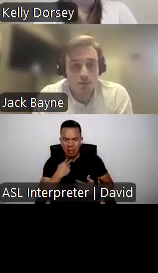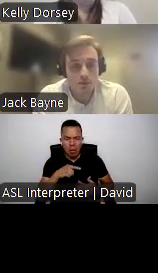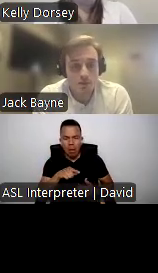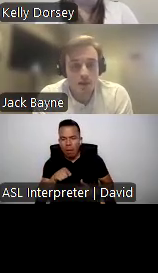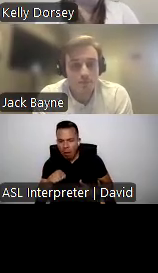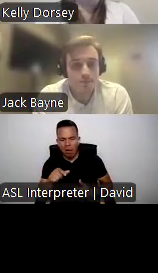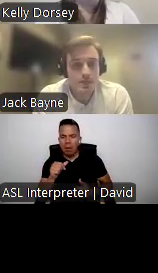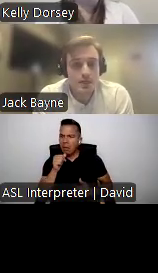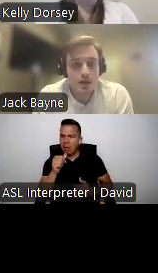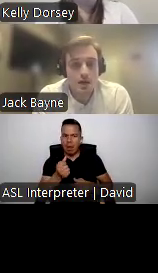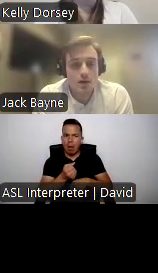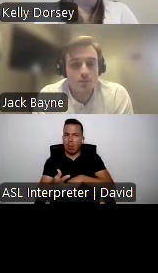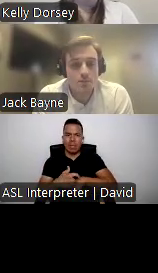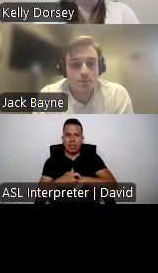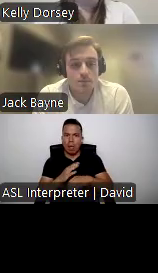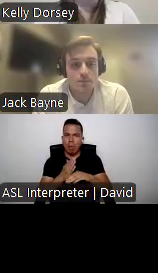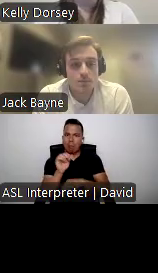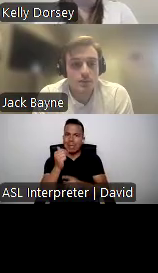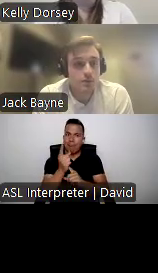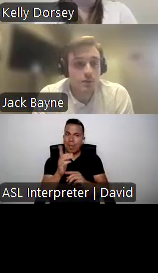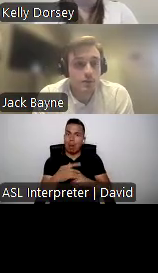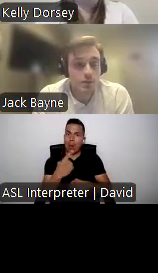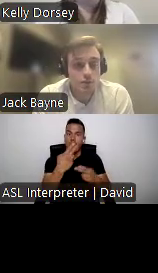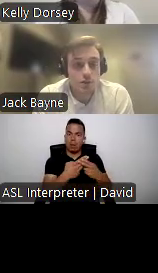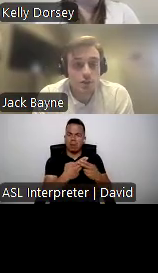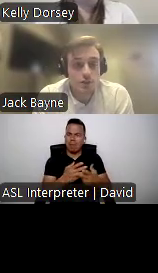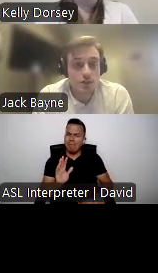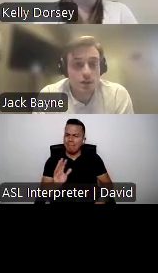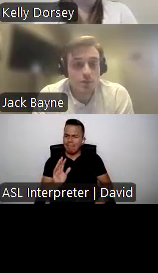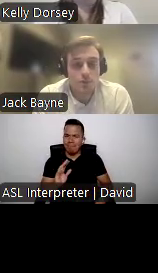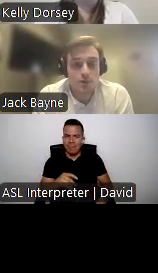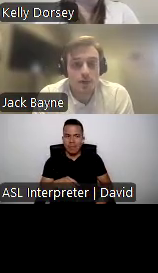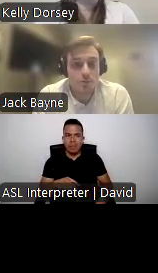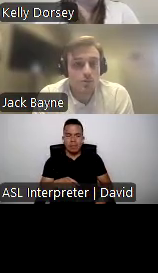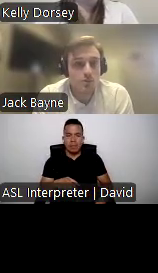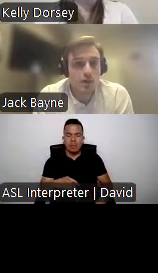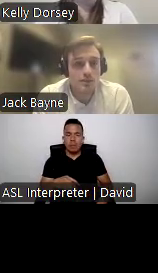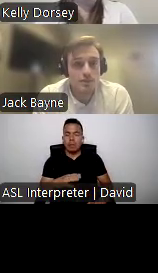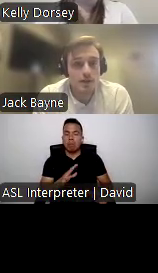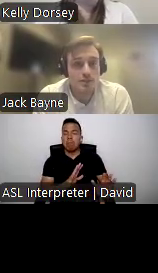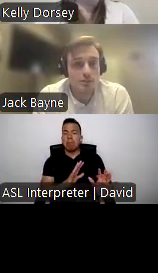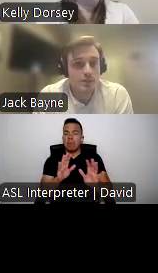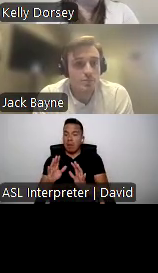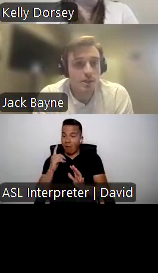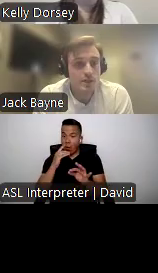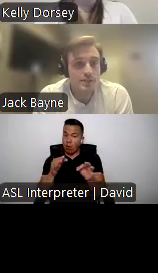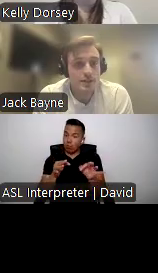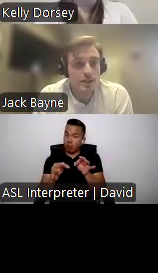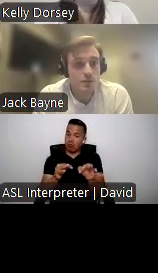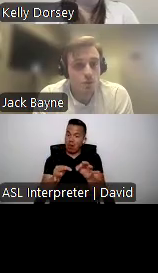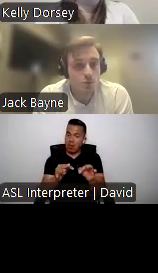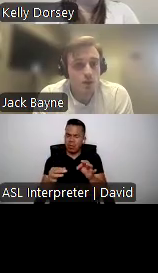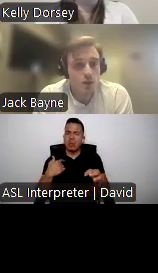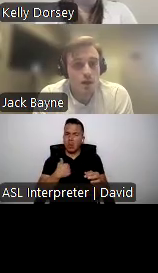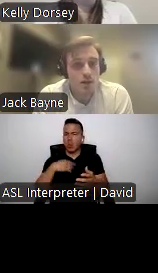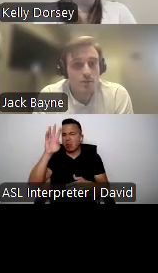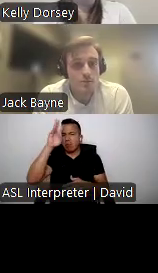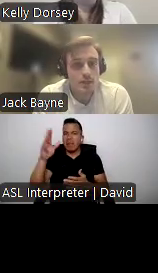specific slide. As for instruction, we were able to kind of devise some lesson plans and goals